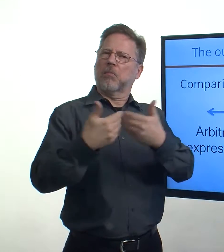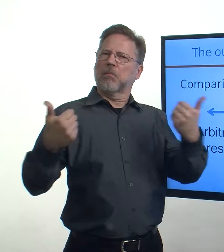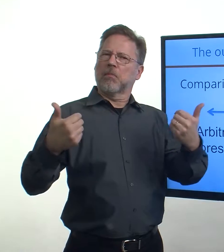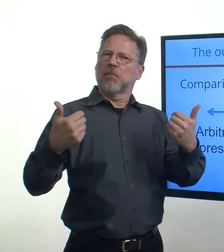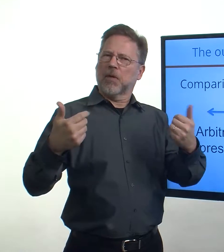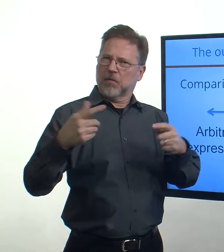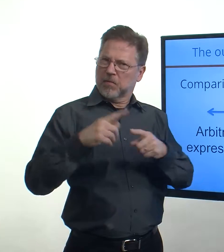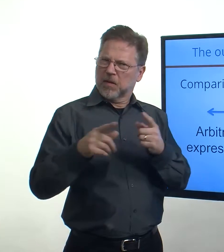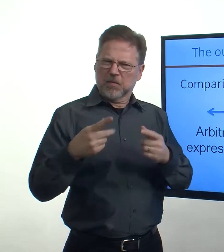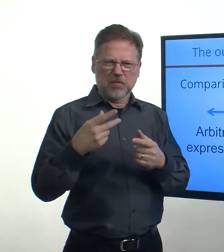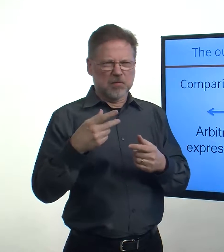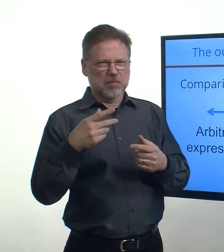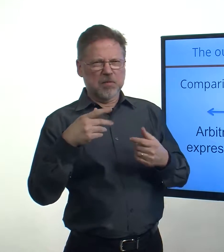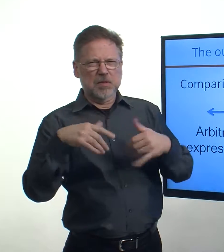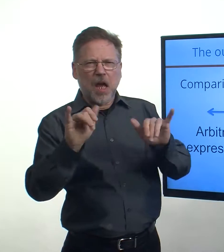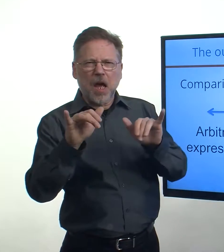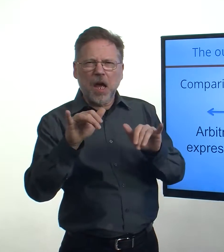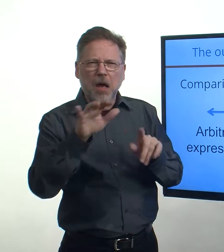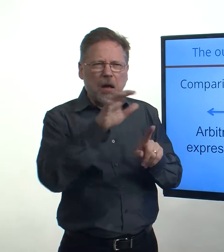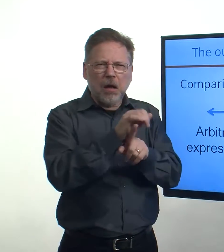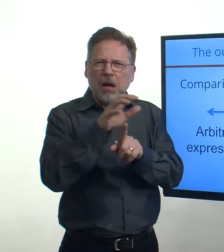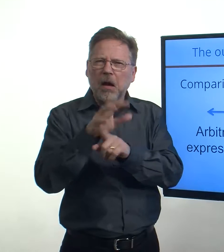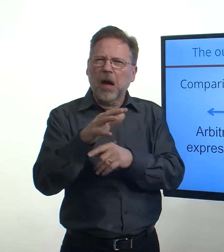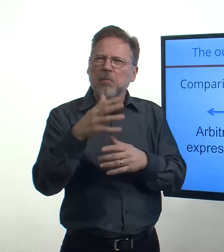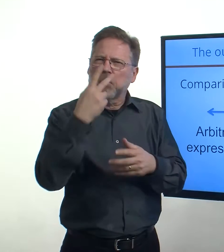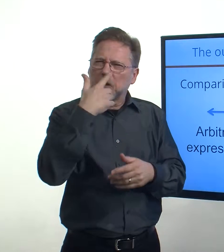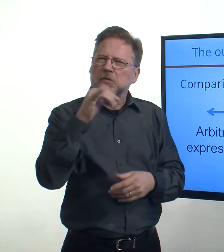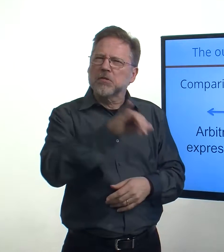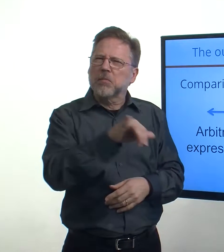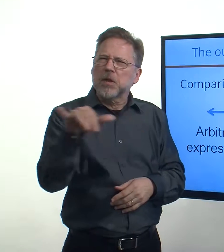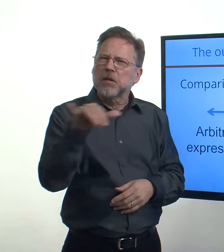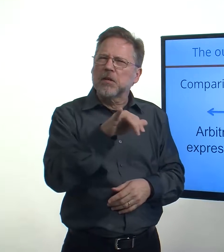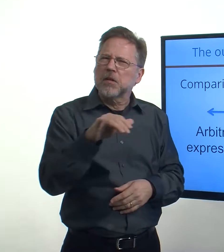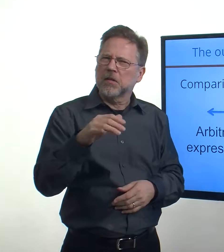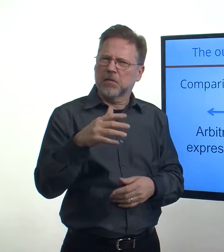This is one way of distinguishing them, even though on the surface they may look similar